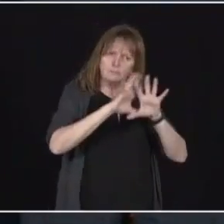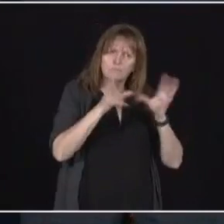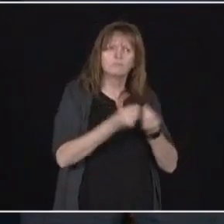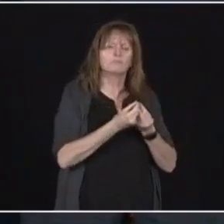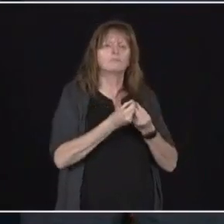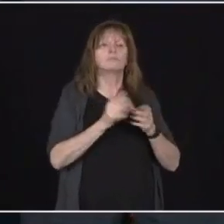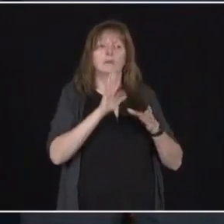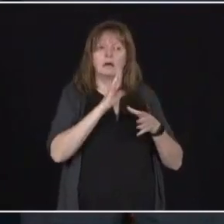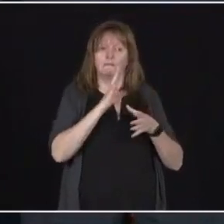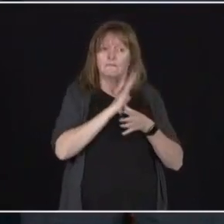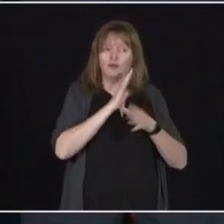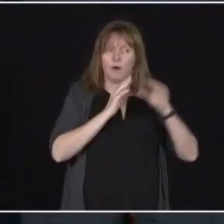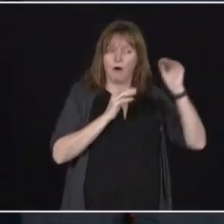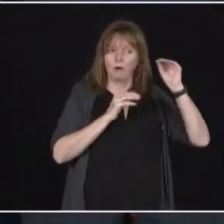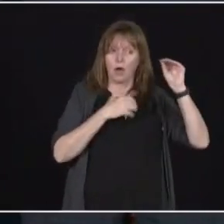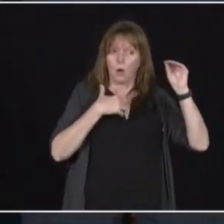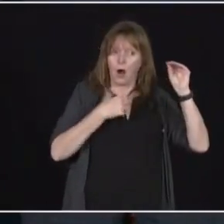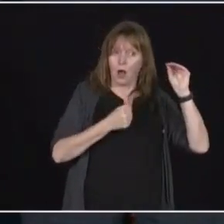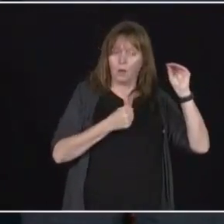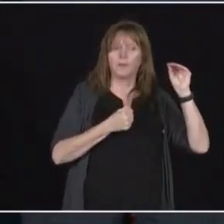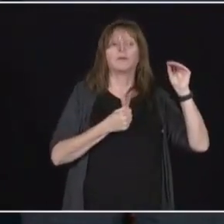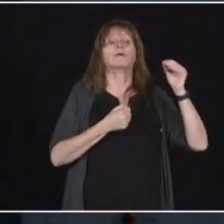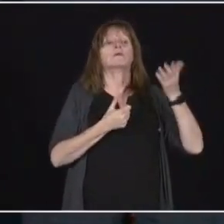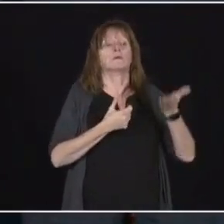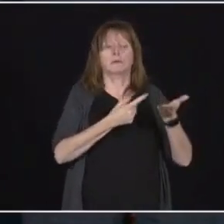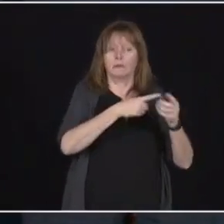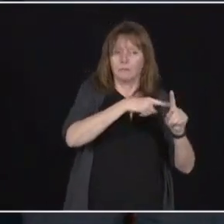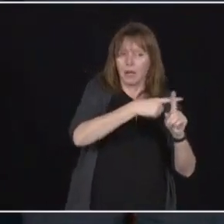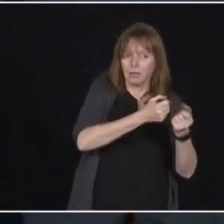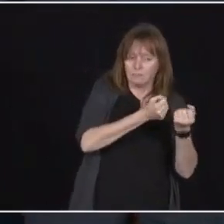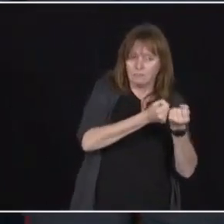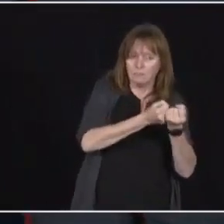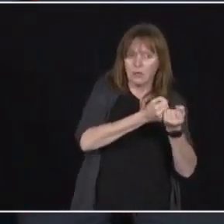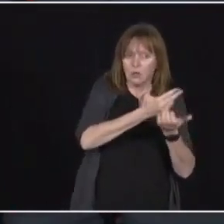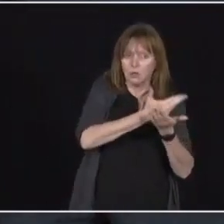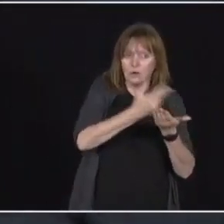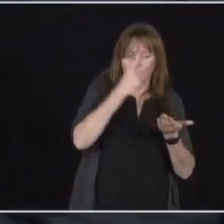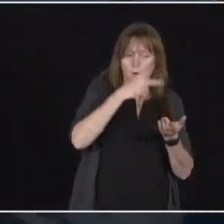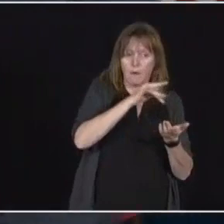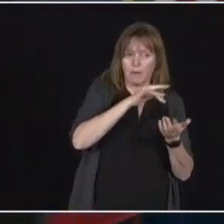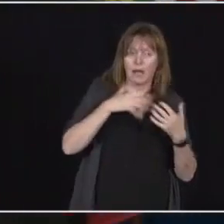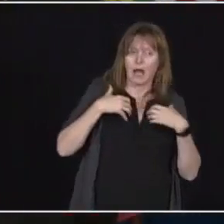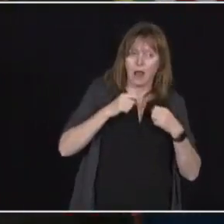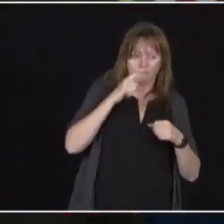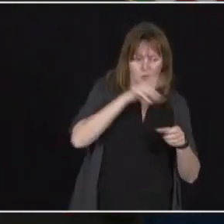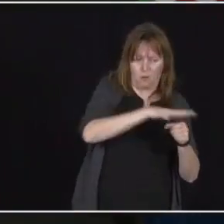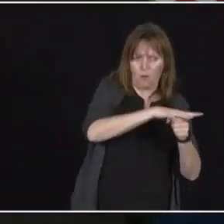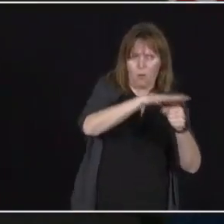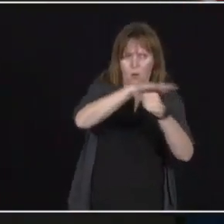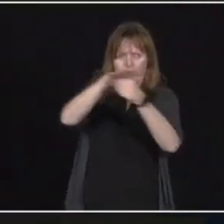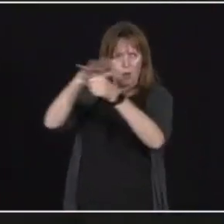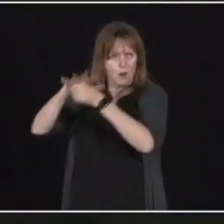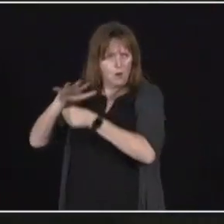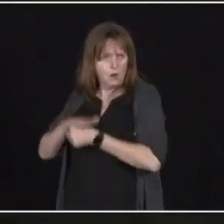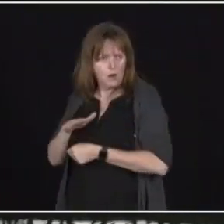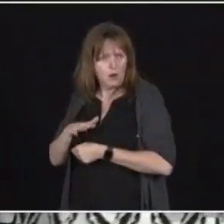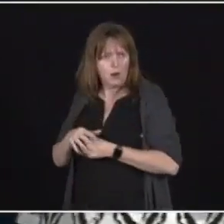to first of all Ontario health and of course, the local public health units involved. And I can